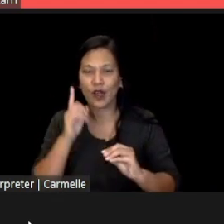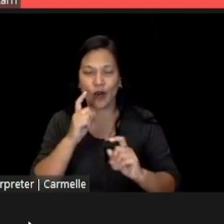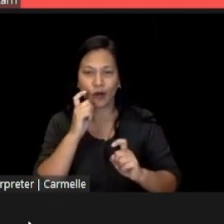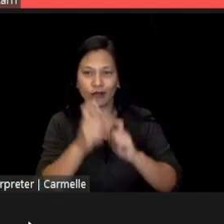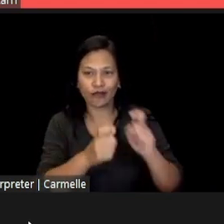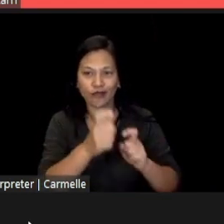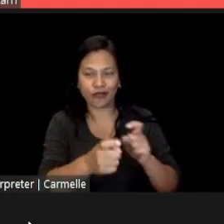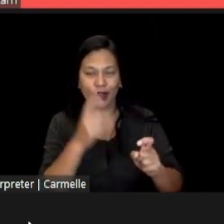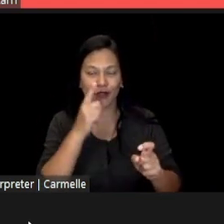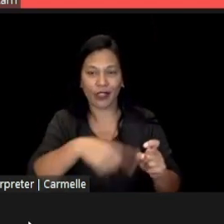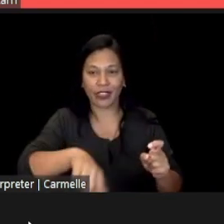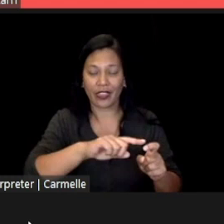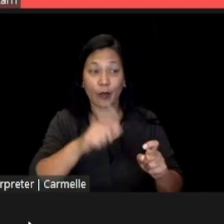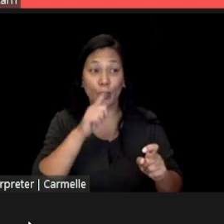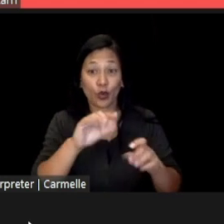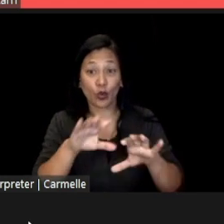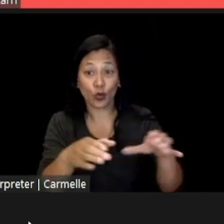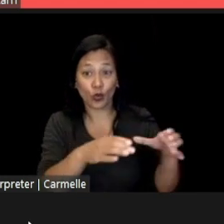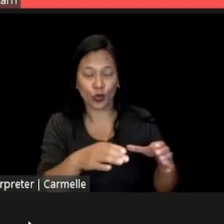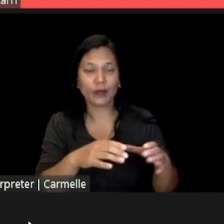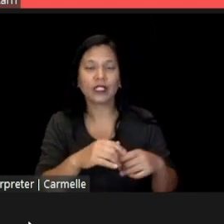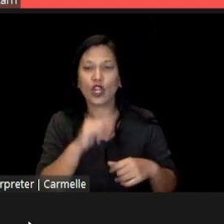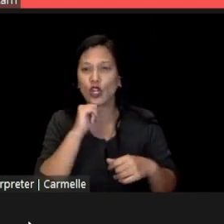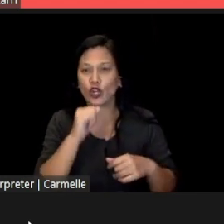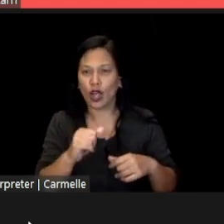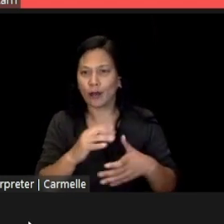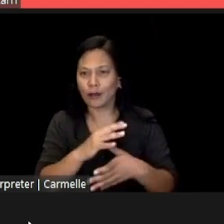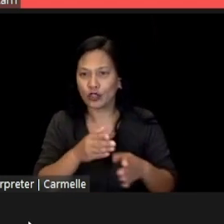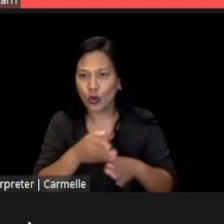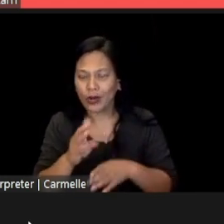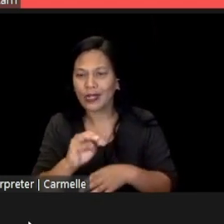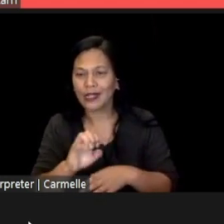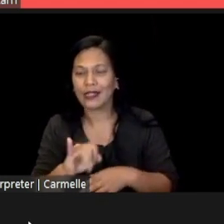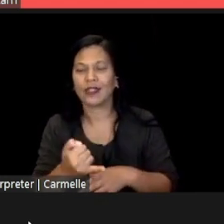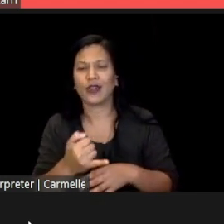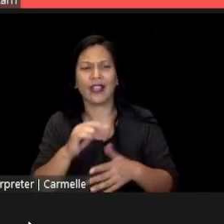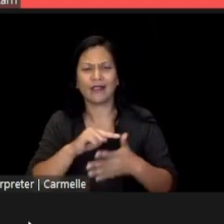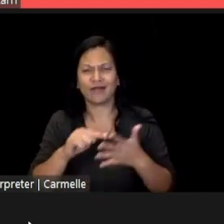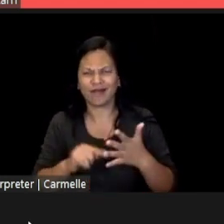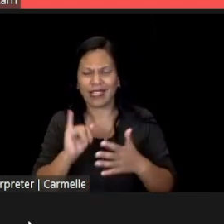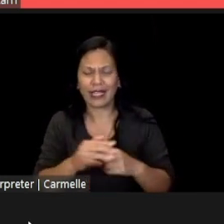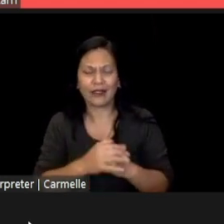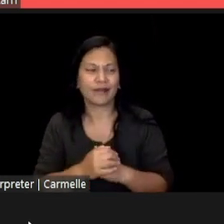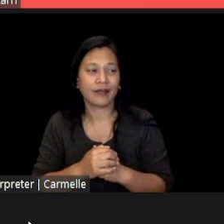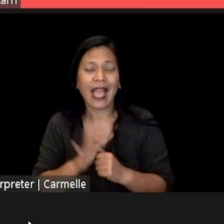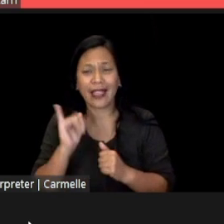So we tried to kind of have a holistic approach of there are some requirements, some incentives, and it's something we're going to build upon it.